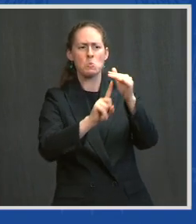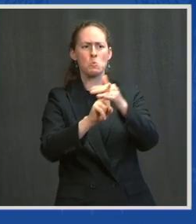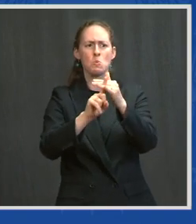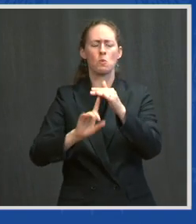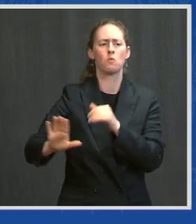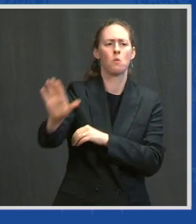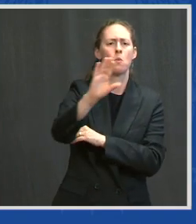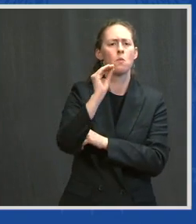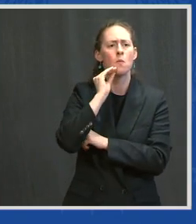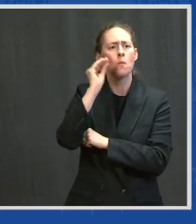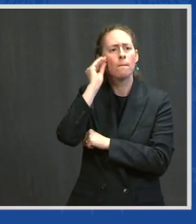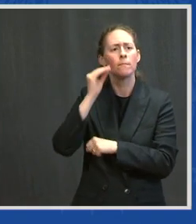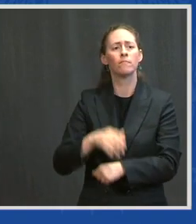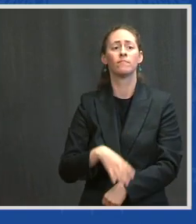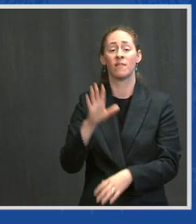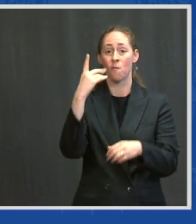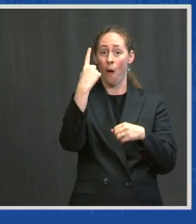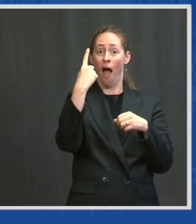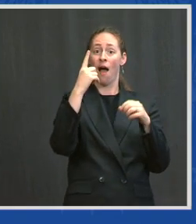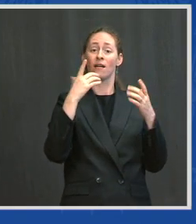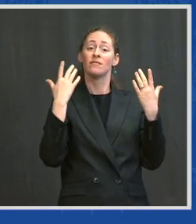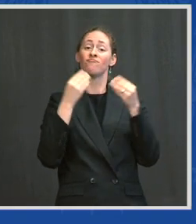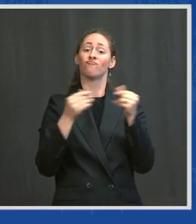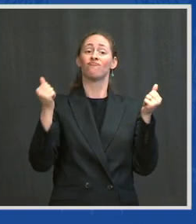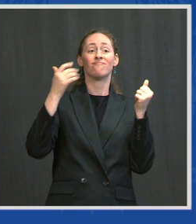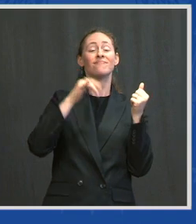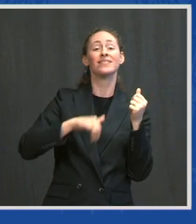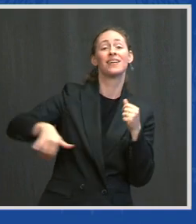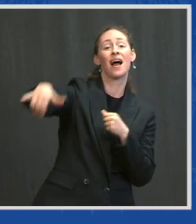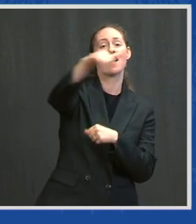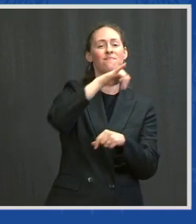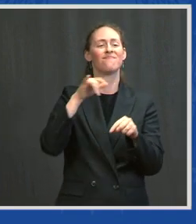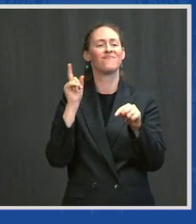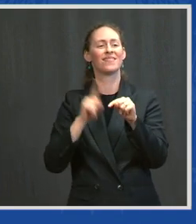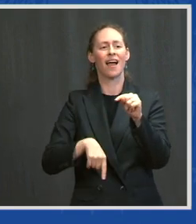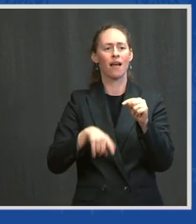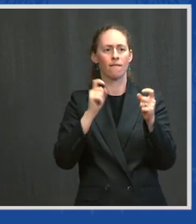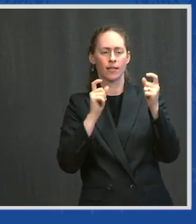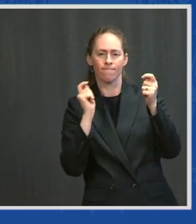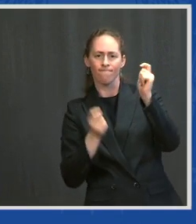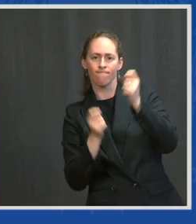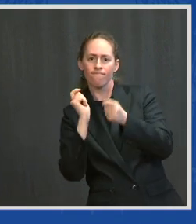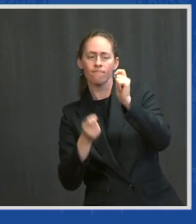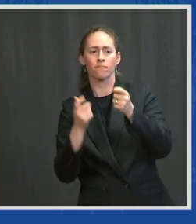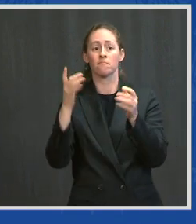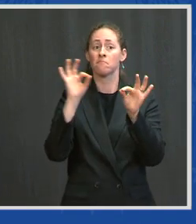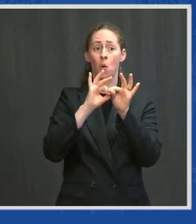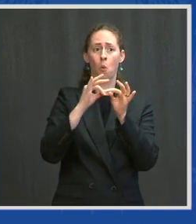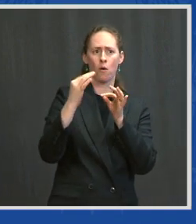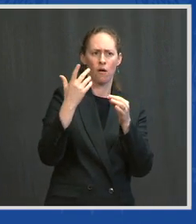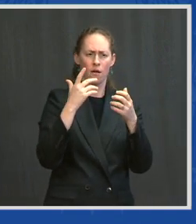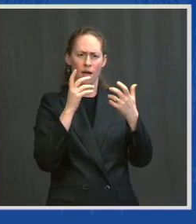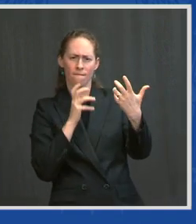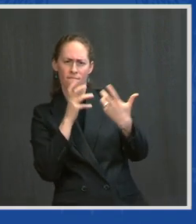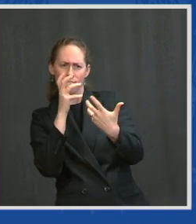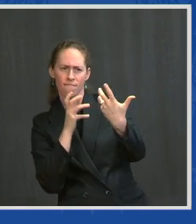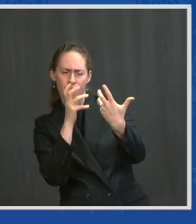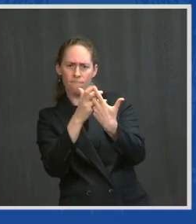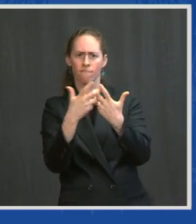And it's about being engaged and multiple organizations being engaged. So, I want to thank you for the time you spent with us today.